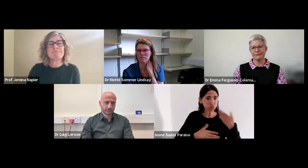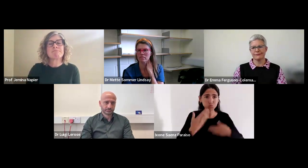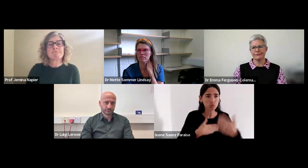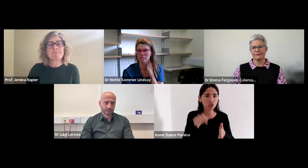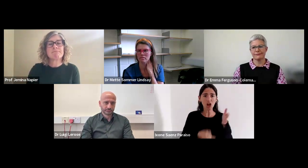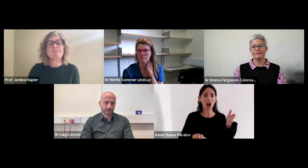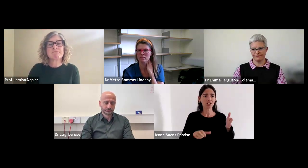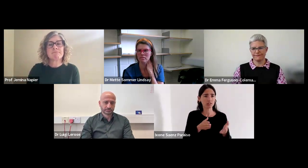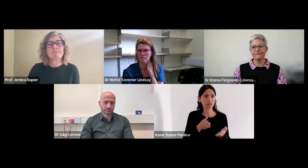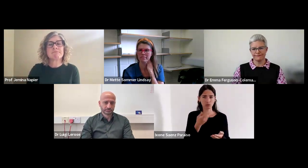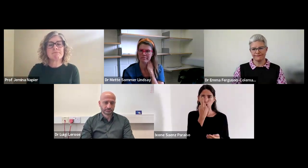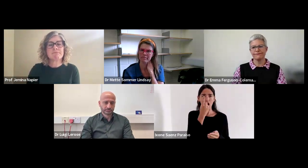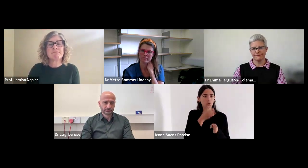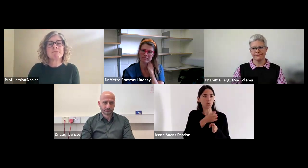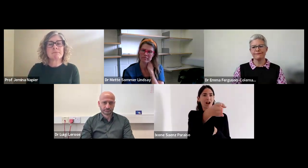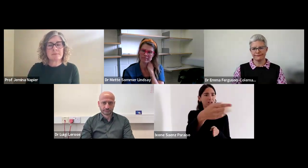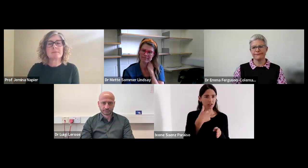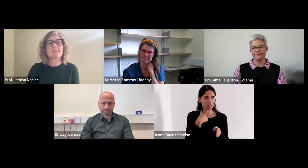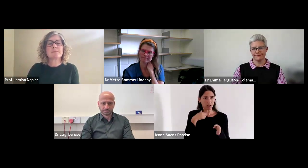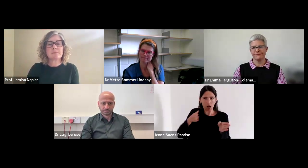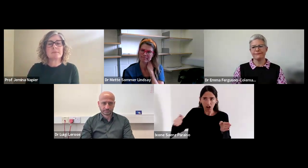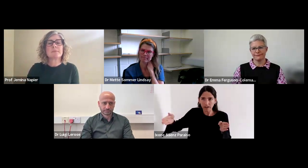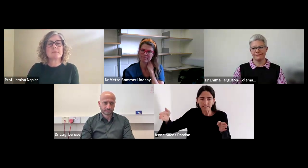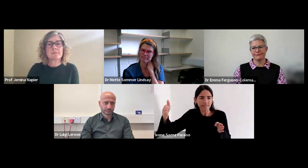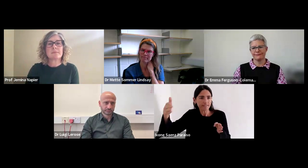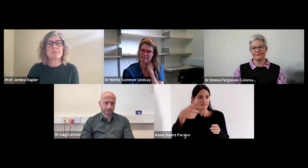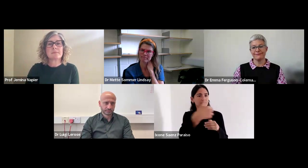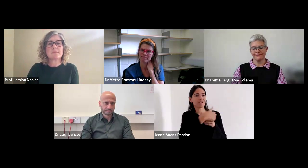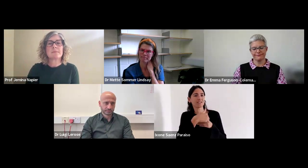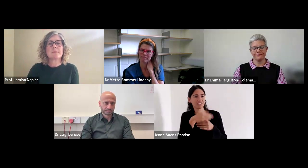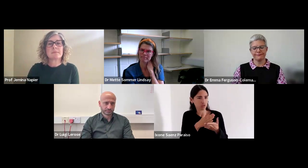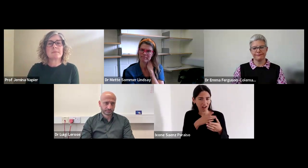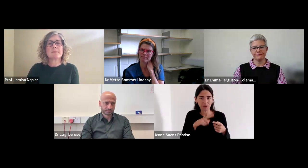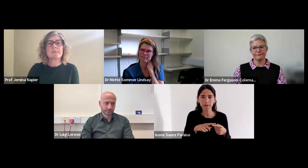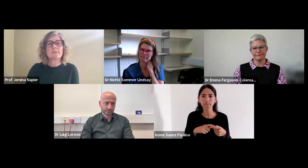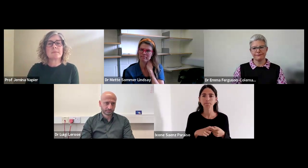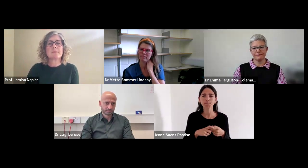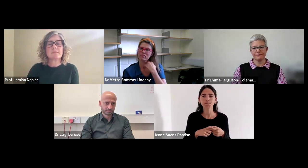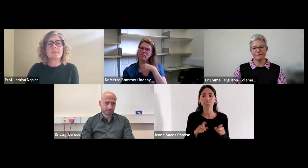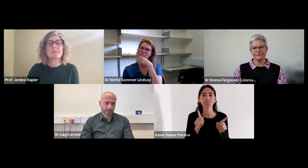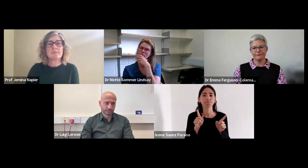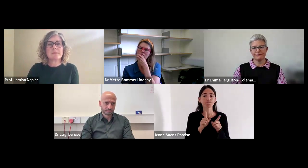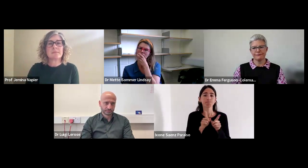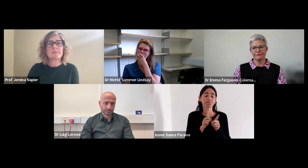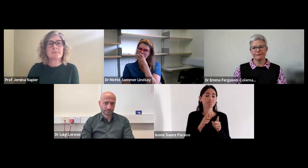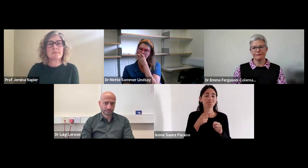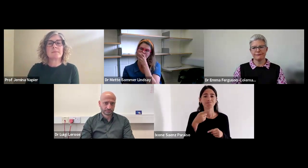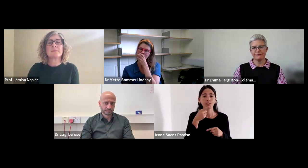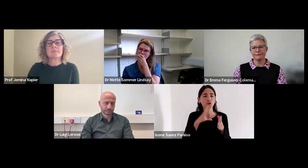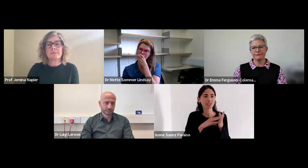workload to take on alongside my studies. I don't have a straightforward trajectory in the same way